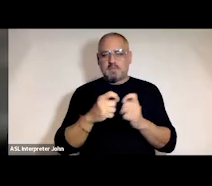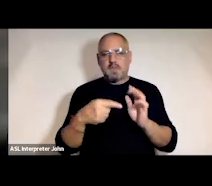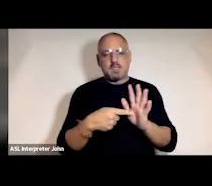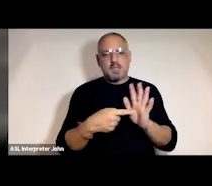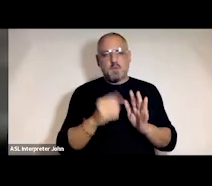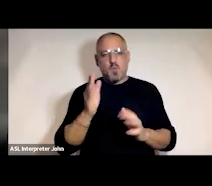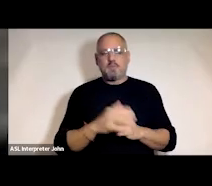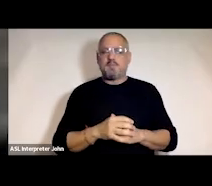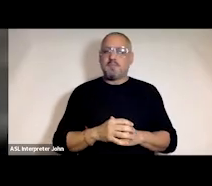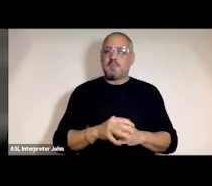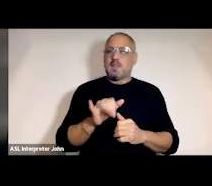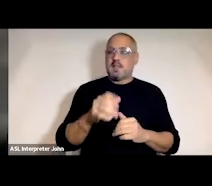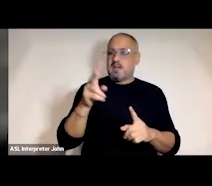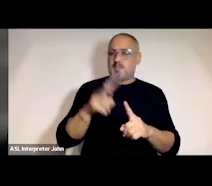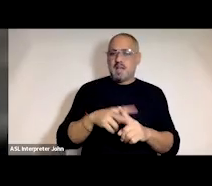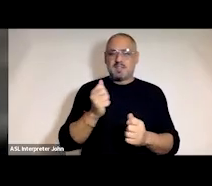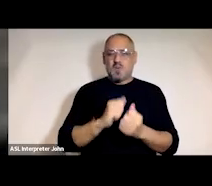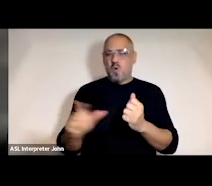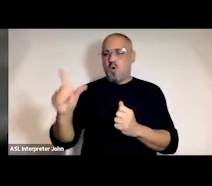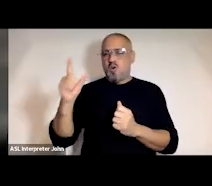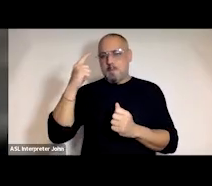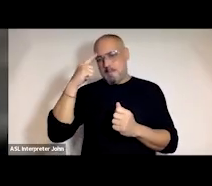And this applies to all mental disorder listings